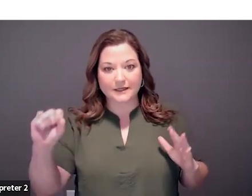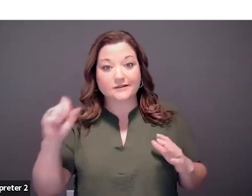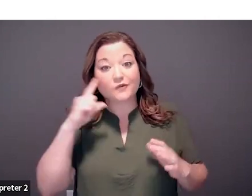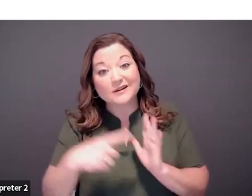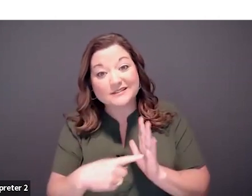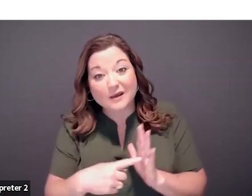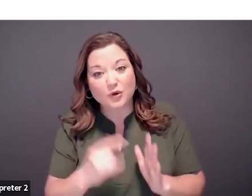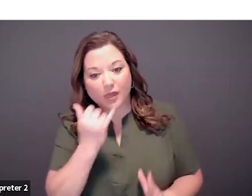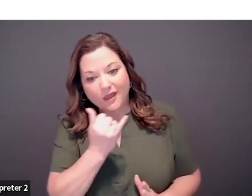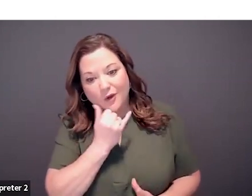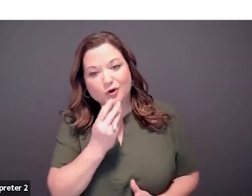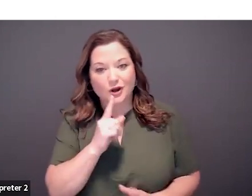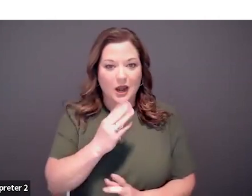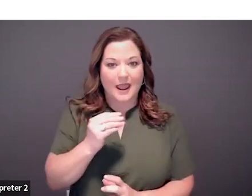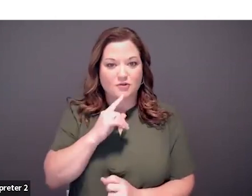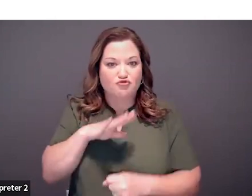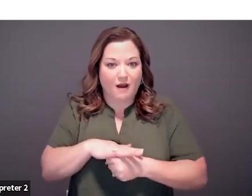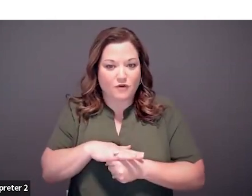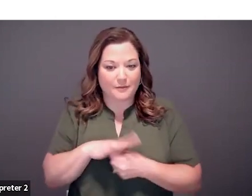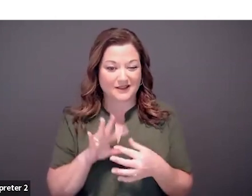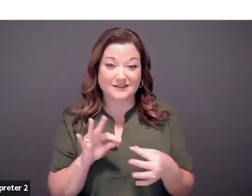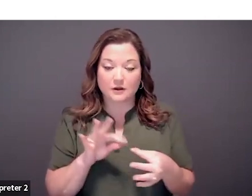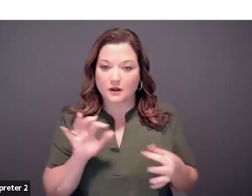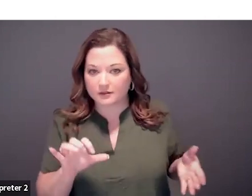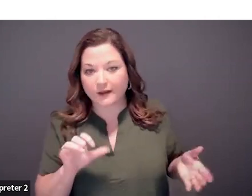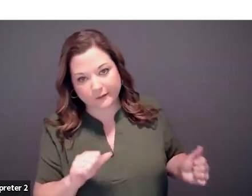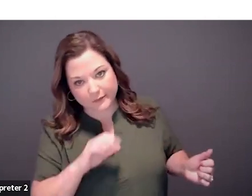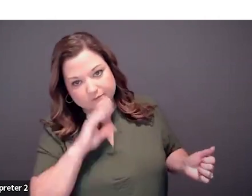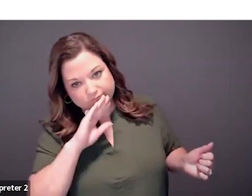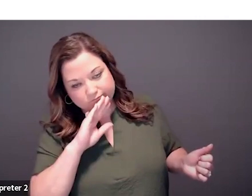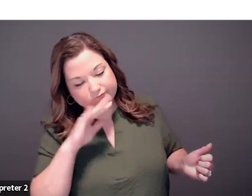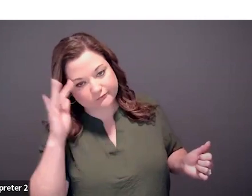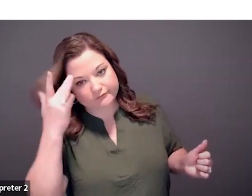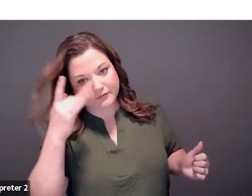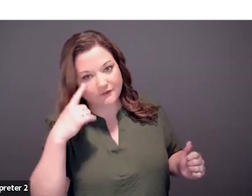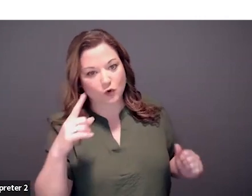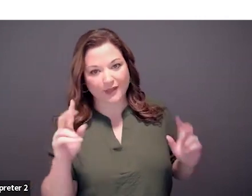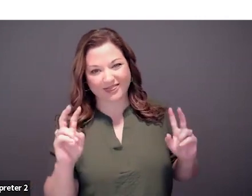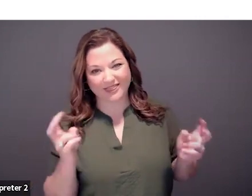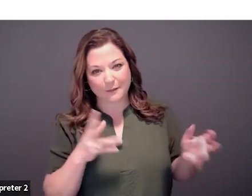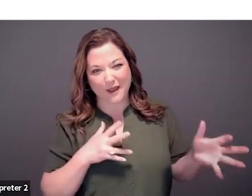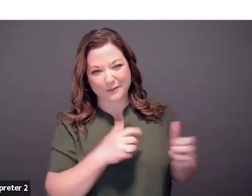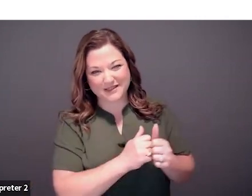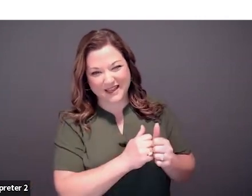which can be really frustrating and annoying, especially on theme updates, which is why I frequently end up just overriding